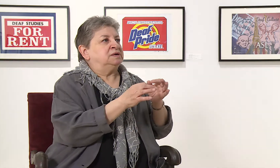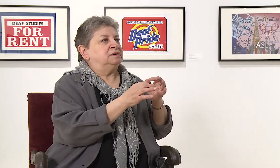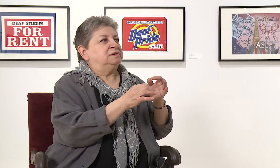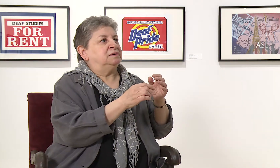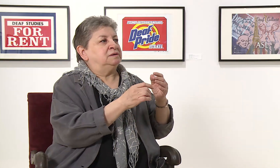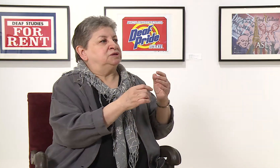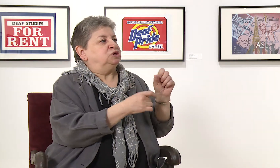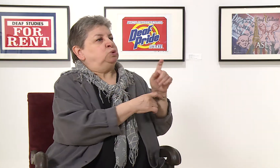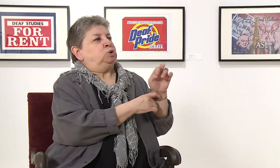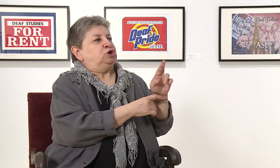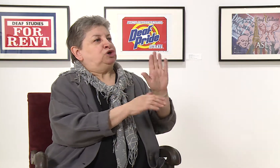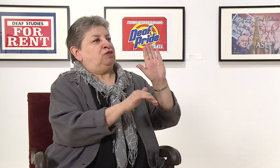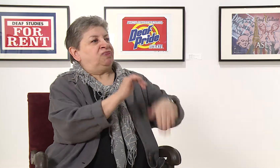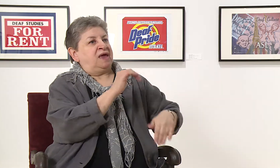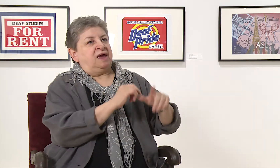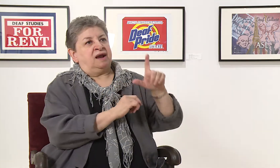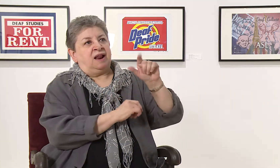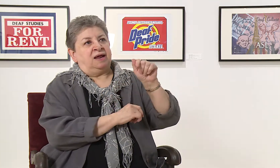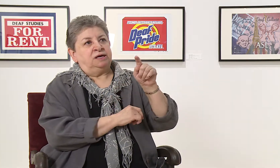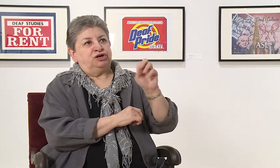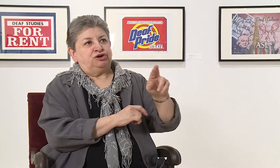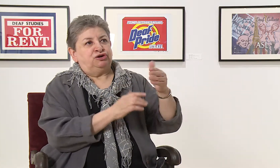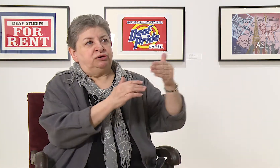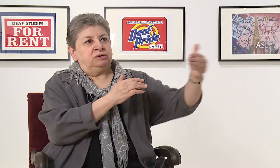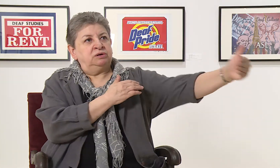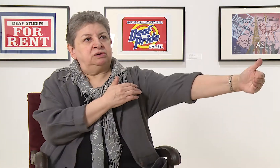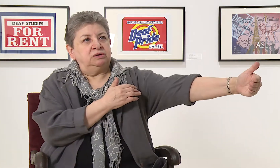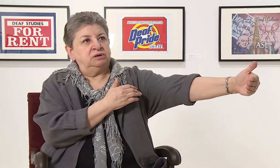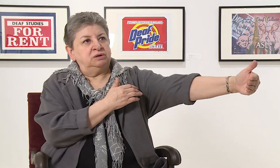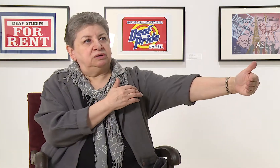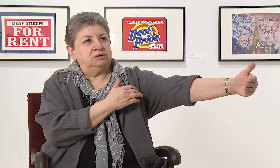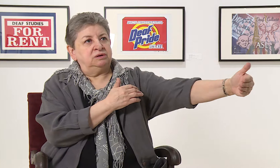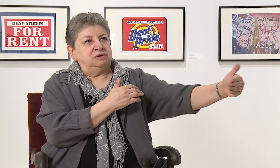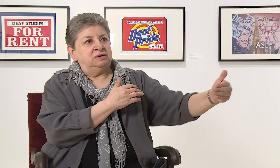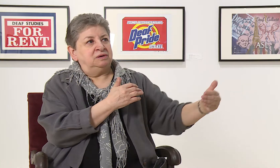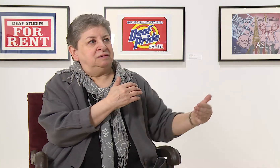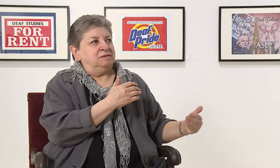It got Deaf Art up and running sooner rather than later.